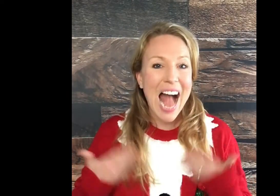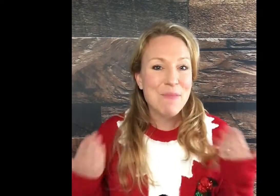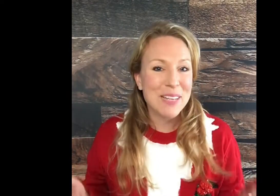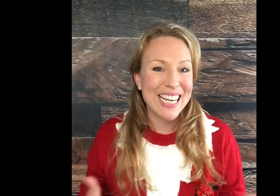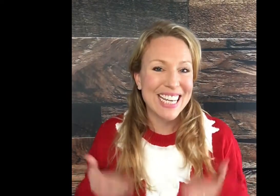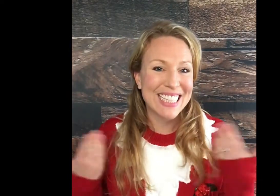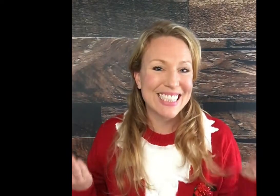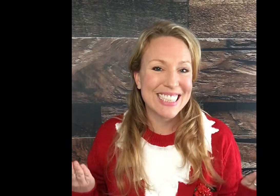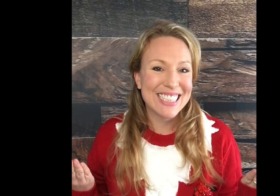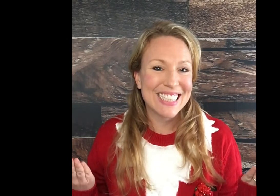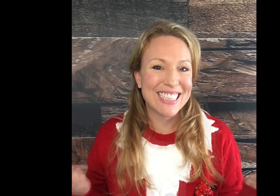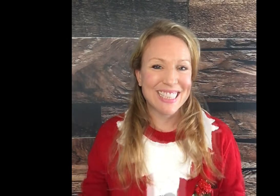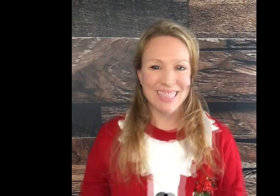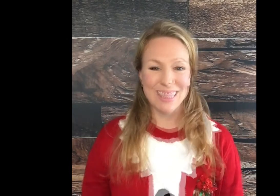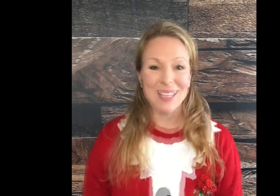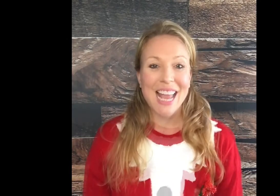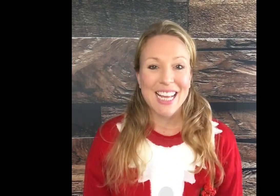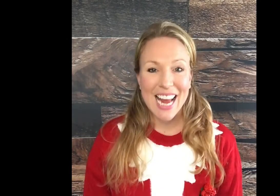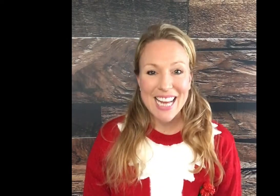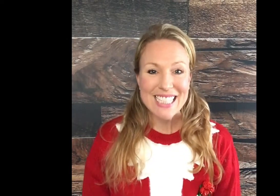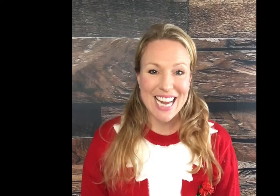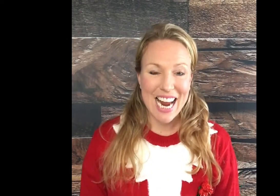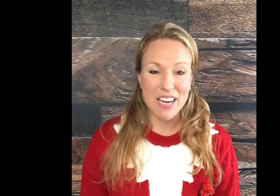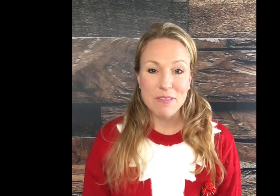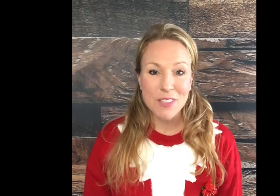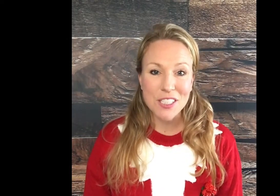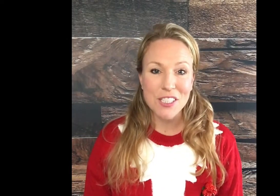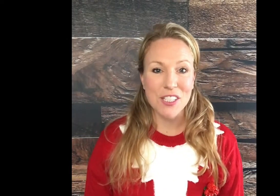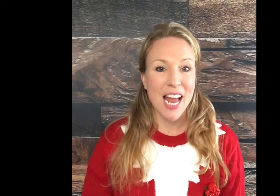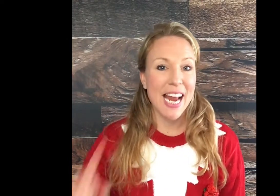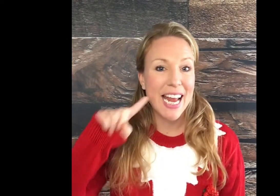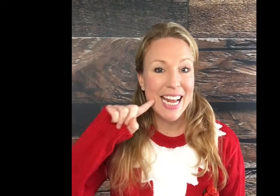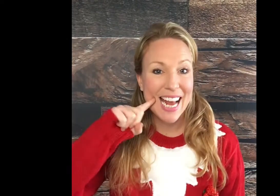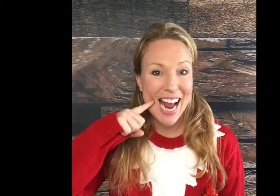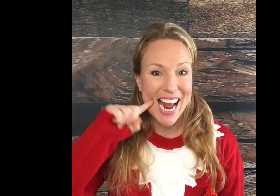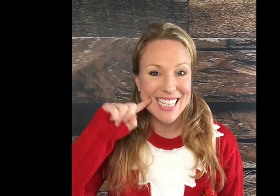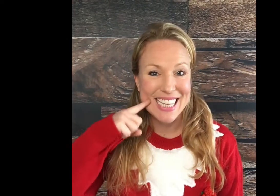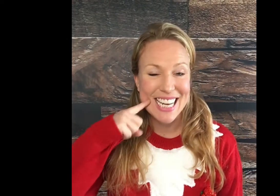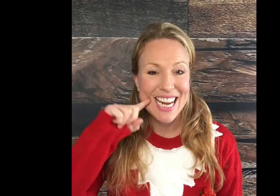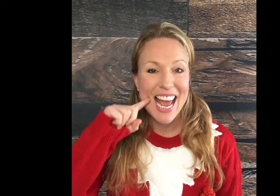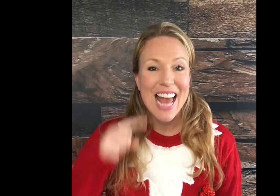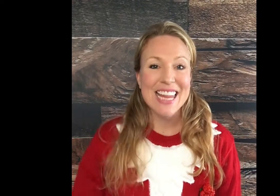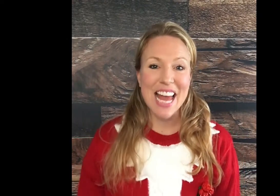HAPPY Candy Cane. First you sign CANDY, then you show the shape of the CANE.